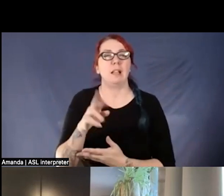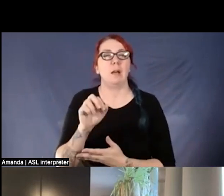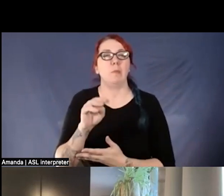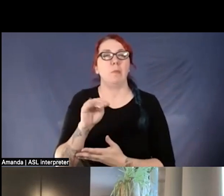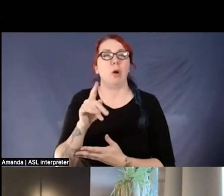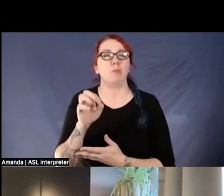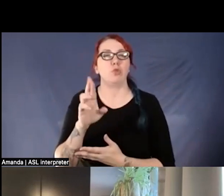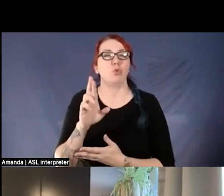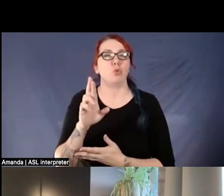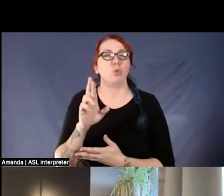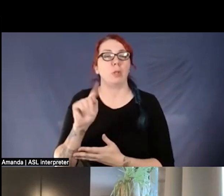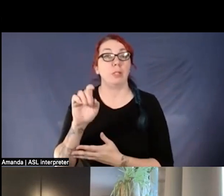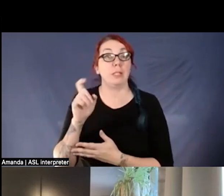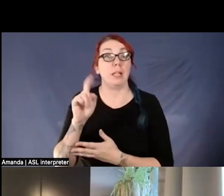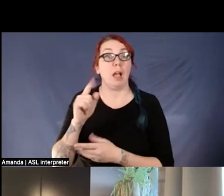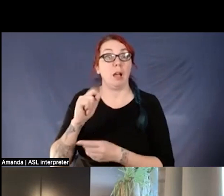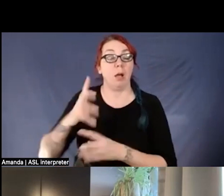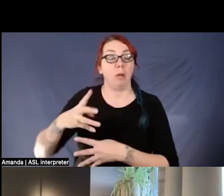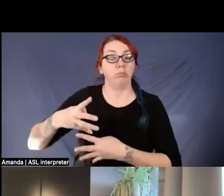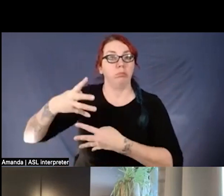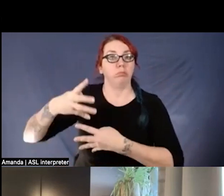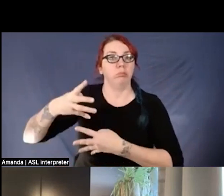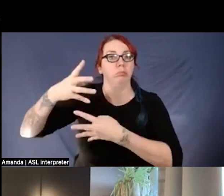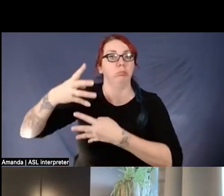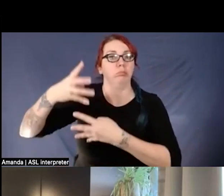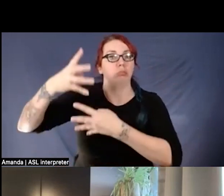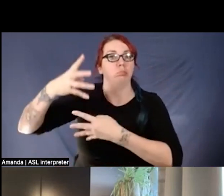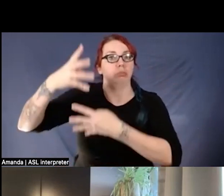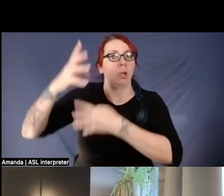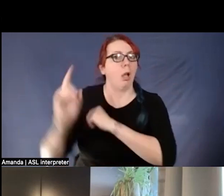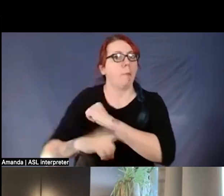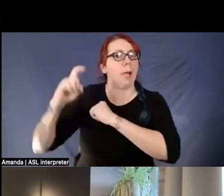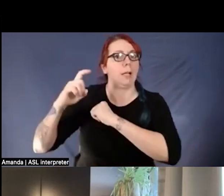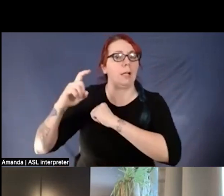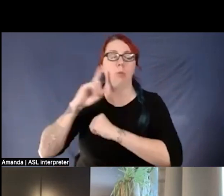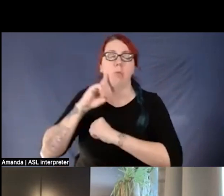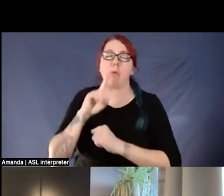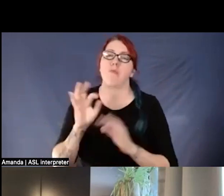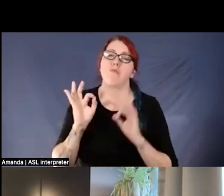makes your browser into a teleprompter and is so easy to use. I've also found it is great to copy